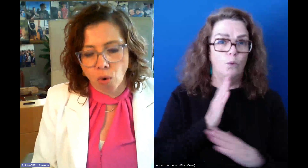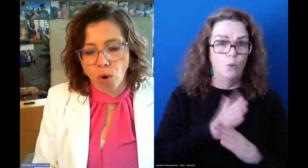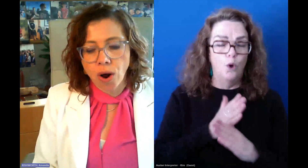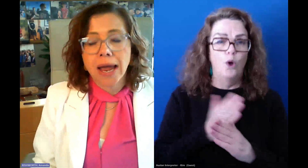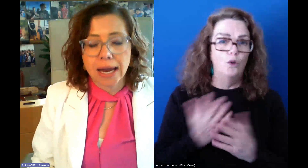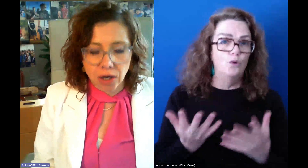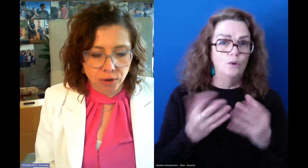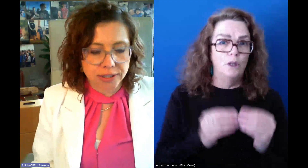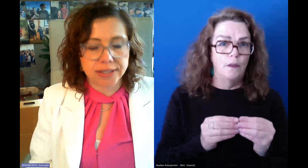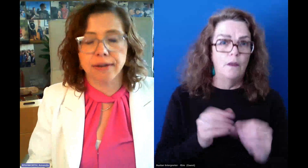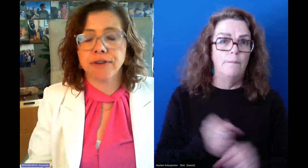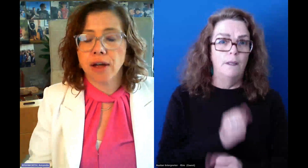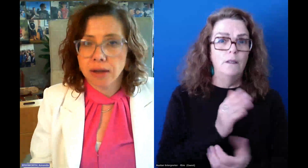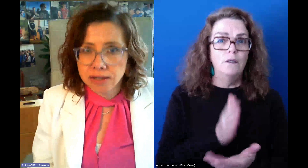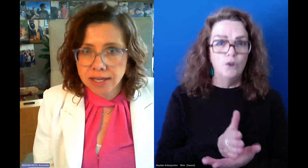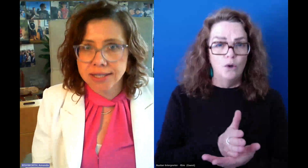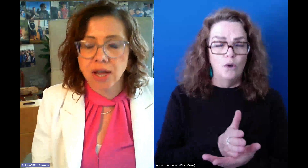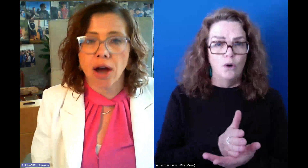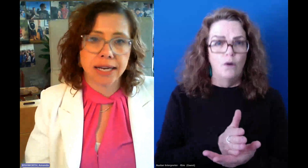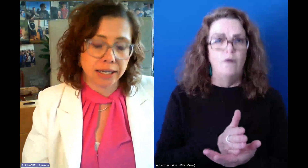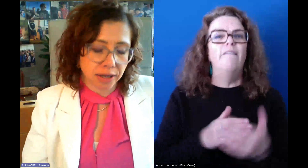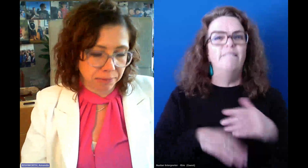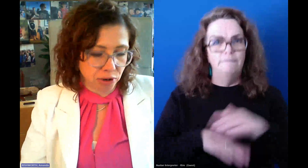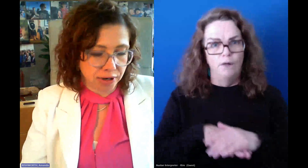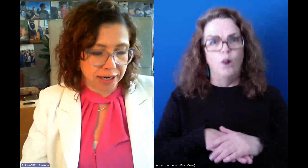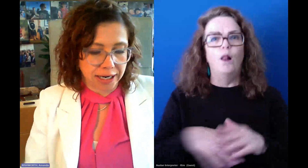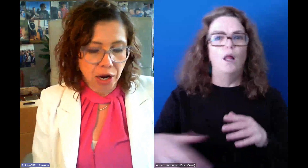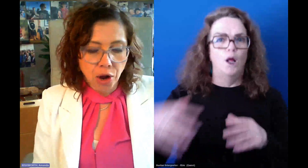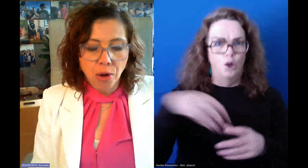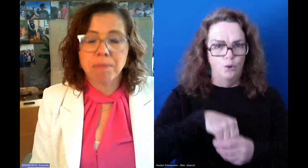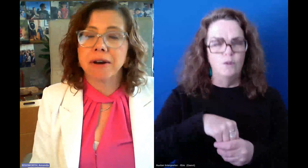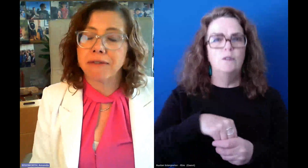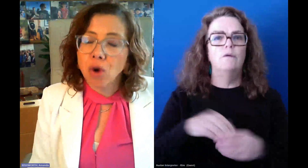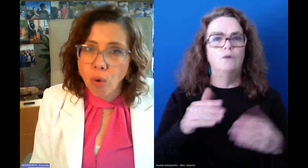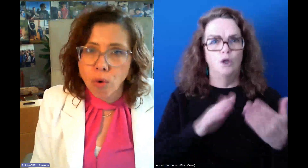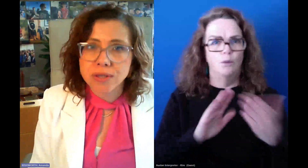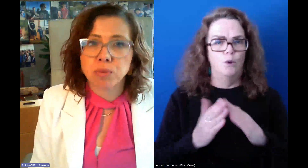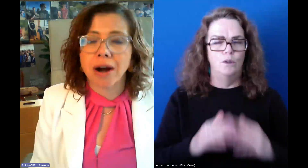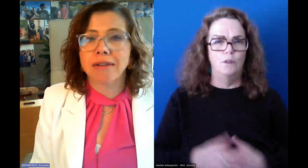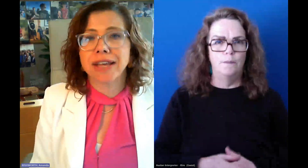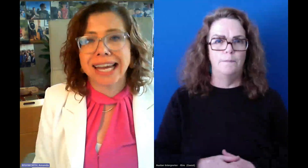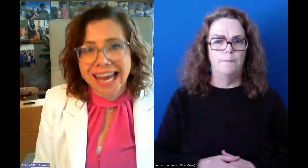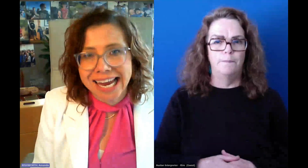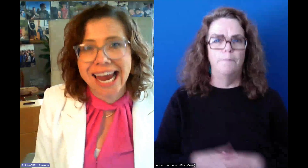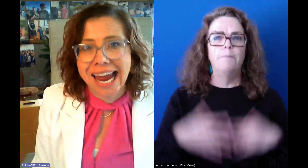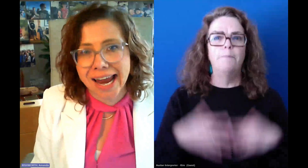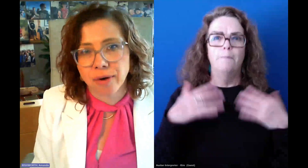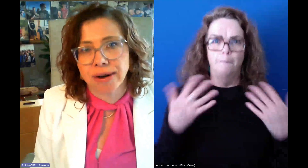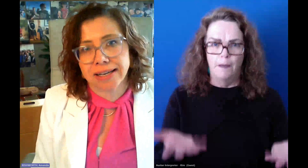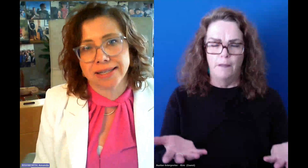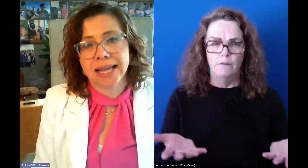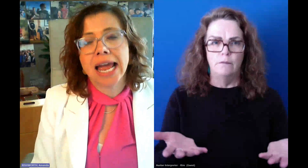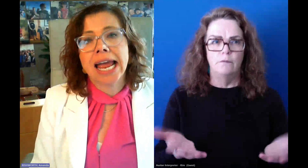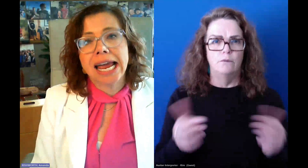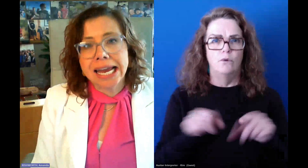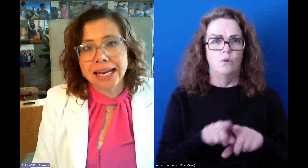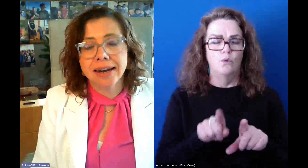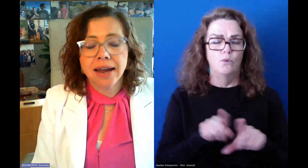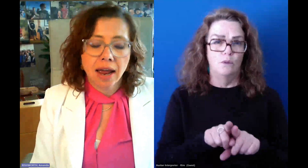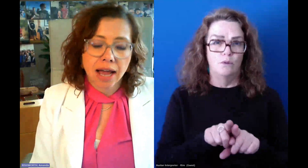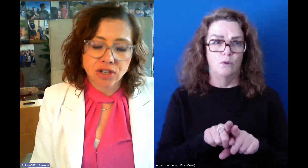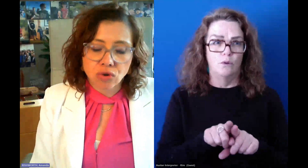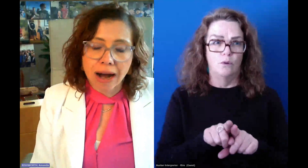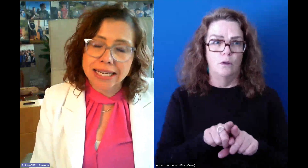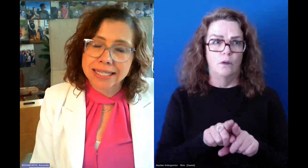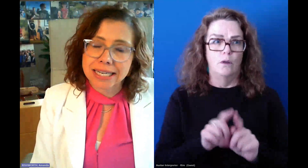more inclusive society and community but of course one of the key areas in Australia's